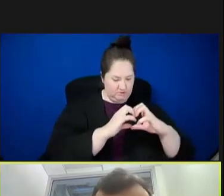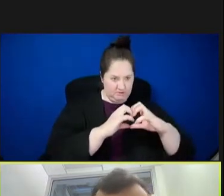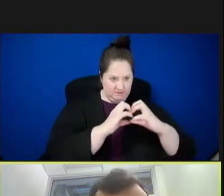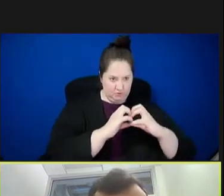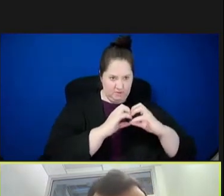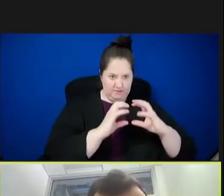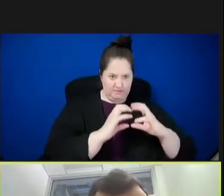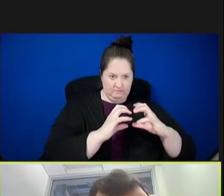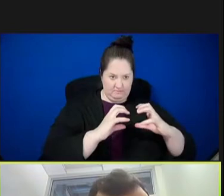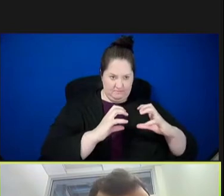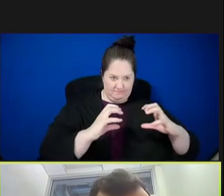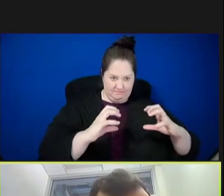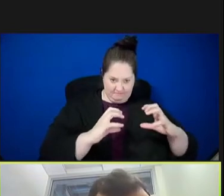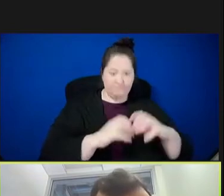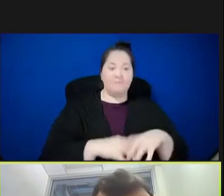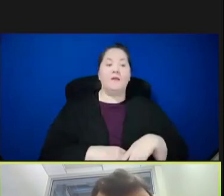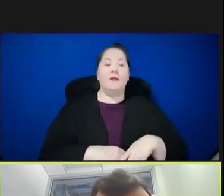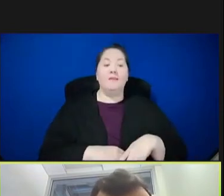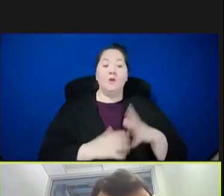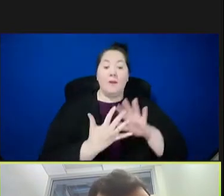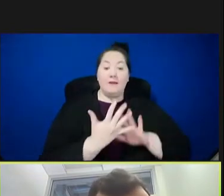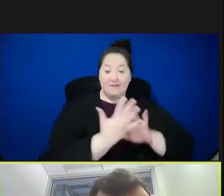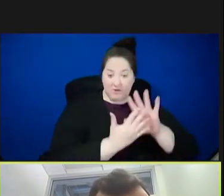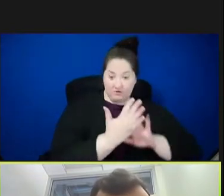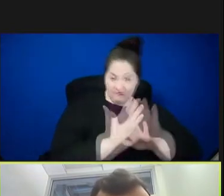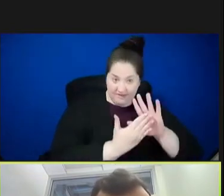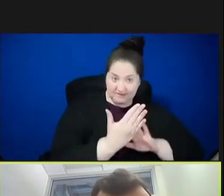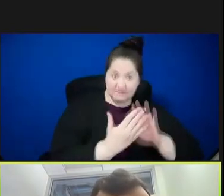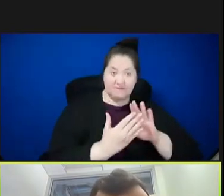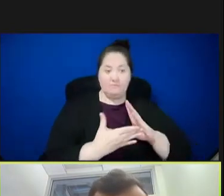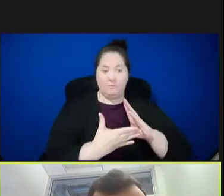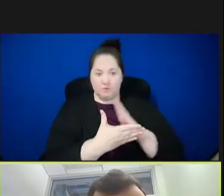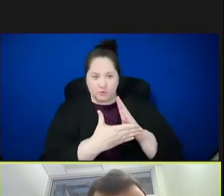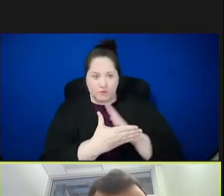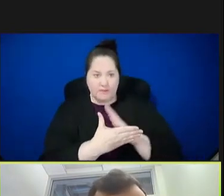and then you can design interfaces, de novo interfaces, between them so that they will,